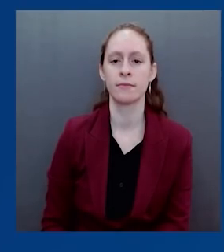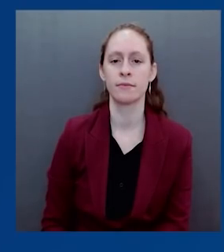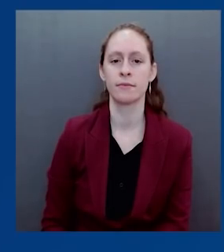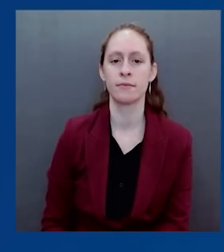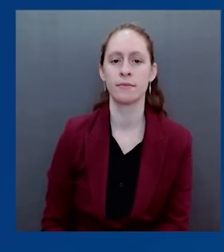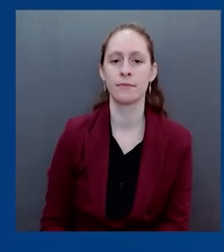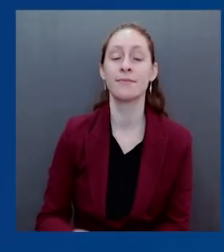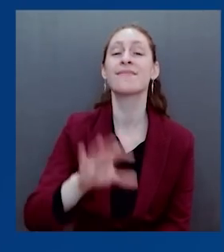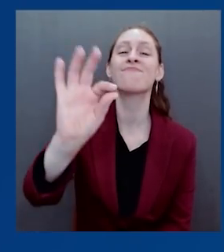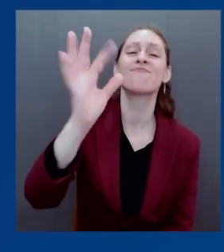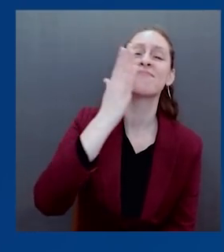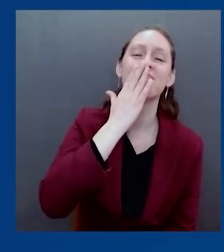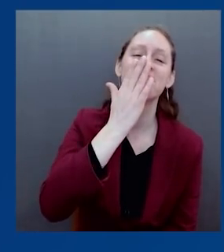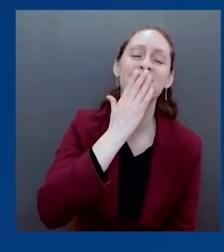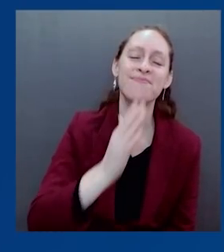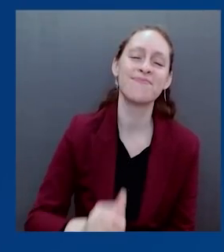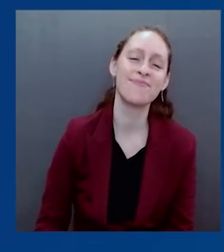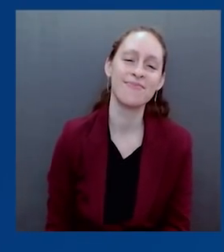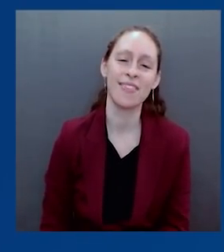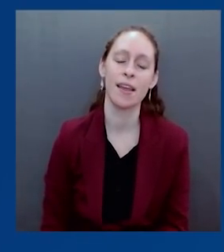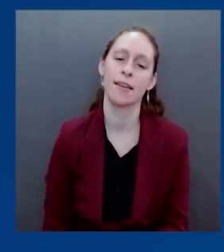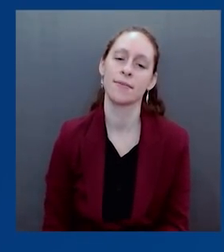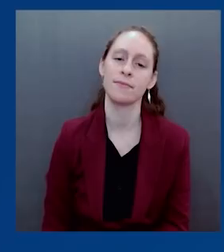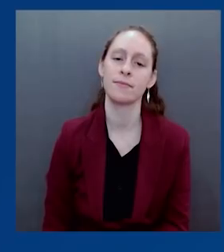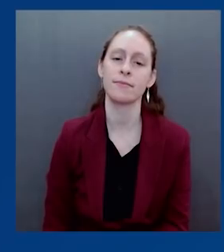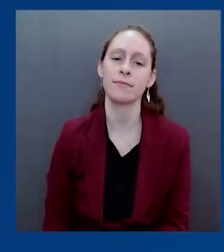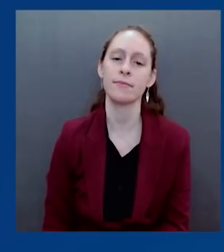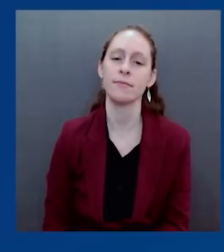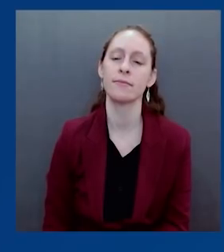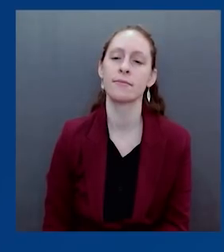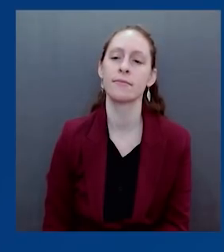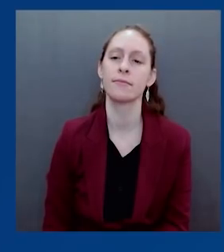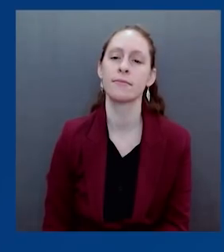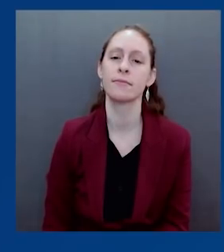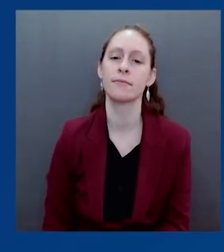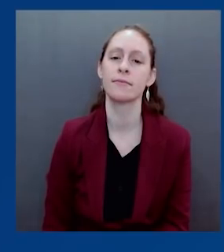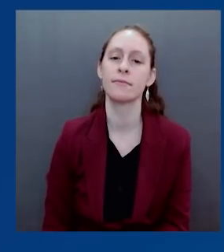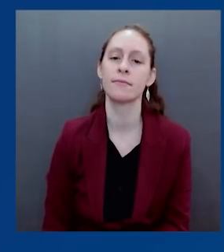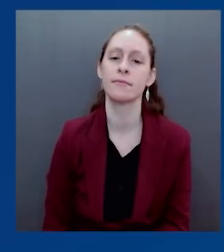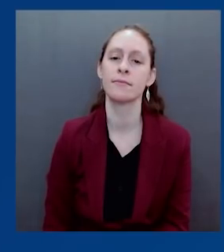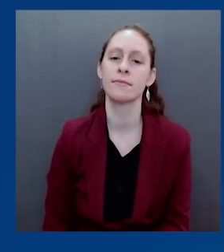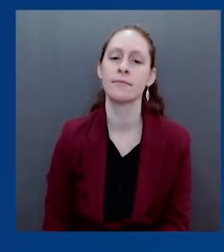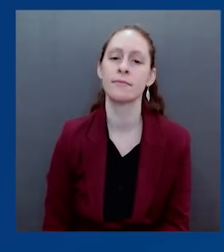The Press: Thanks for doing this. First, there's been a lot of conversation in the last few weeks